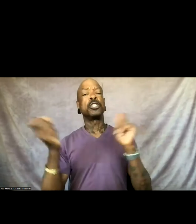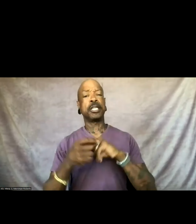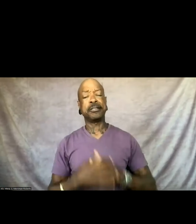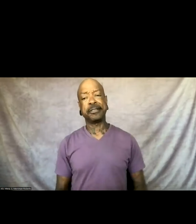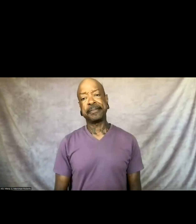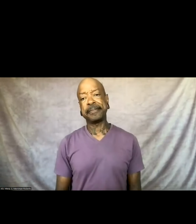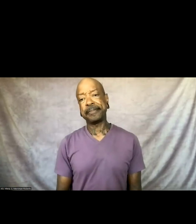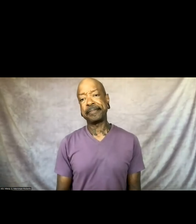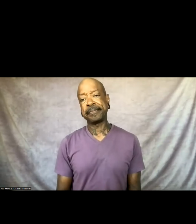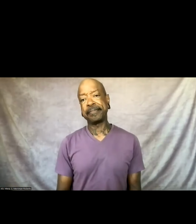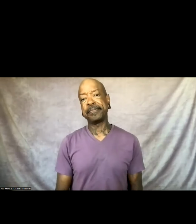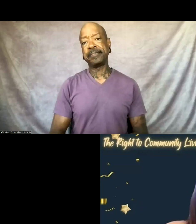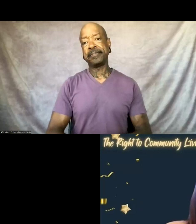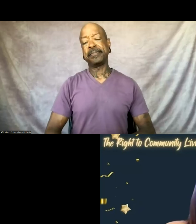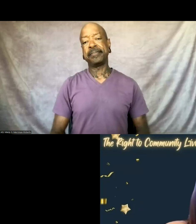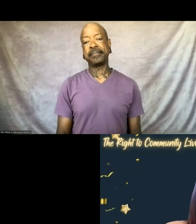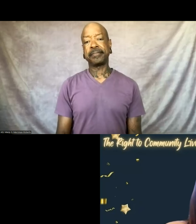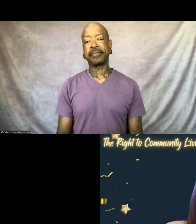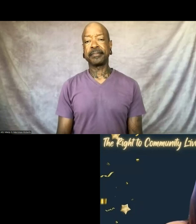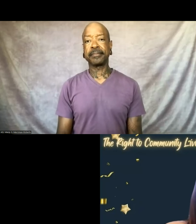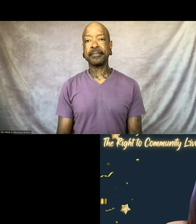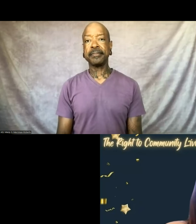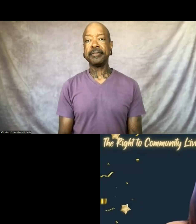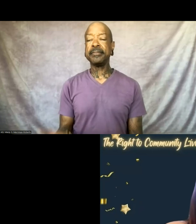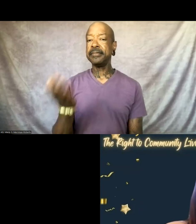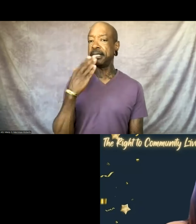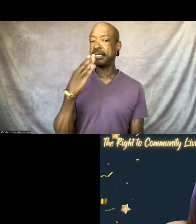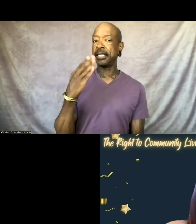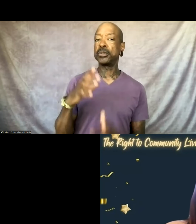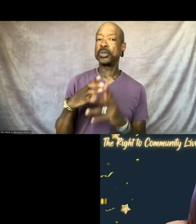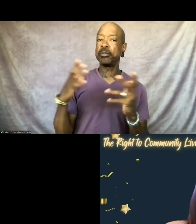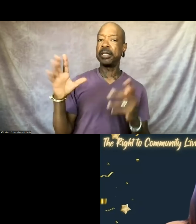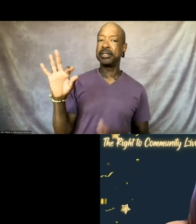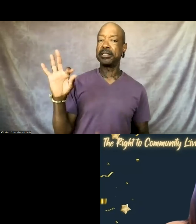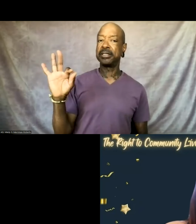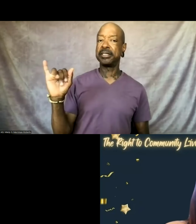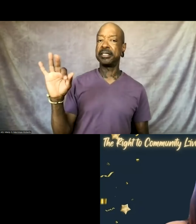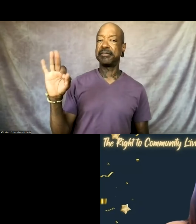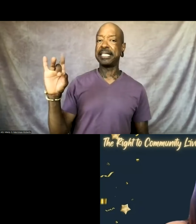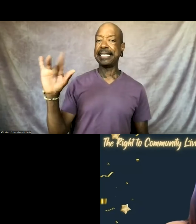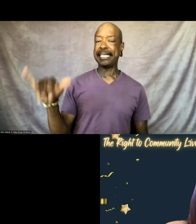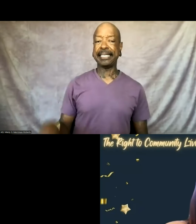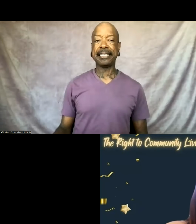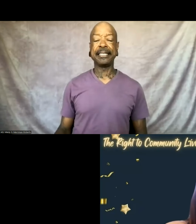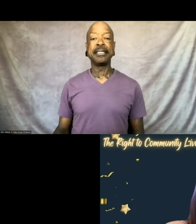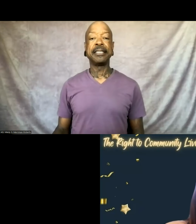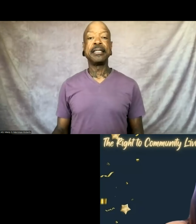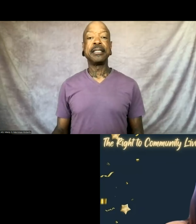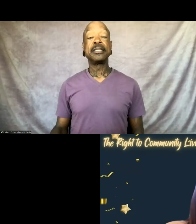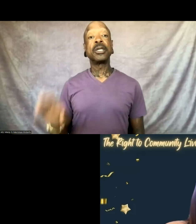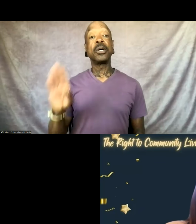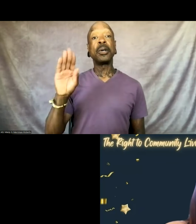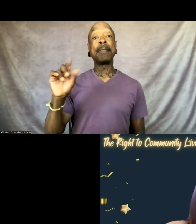information as we get closer to also spread the word about that change that is coming up.